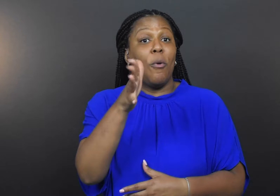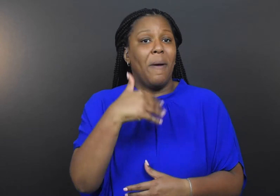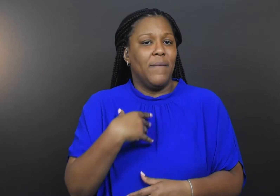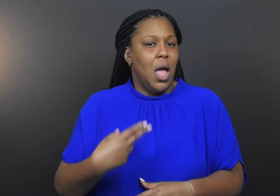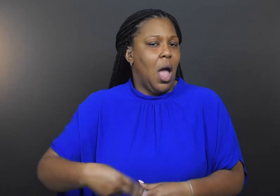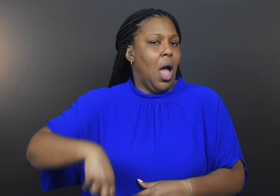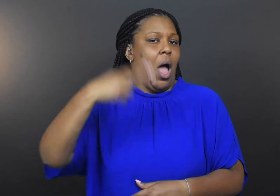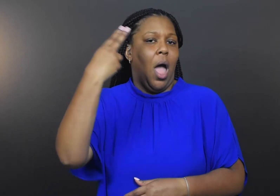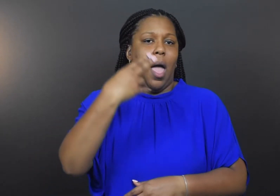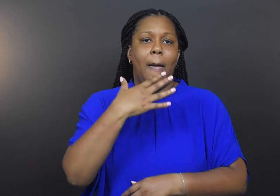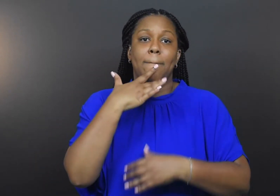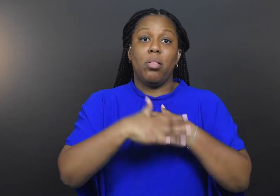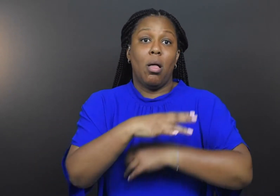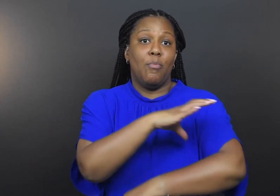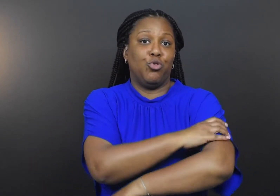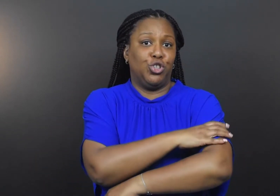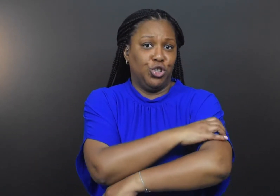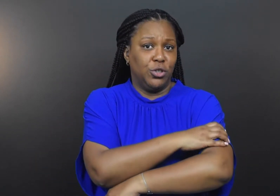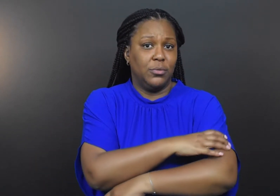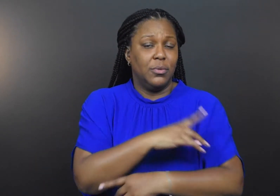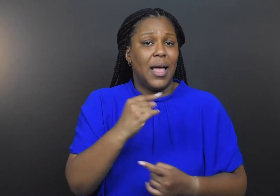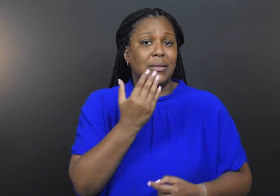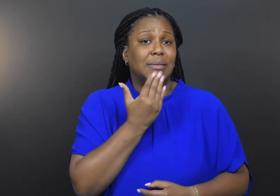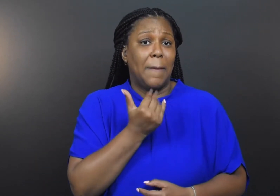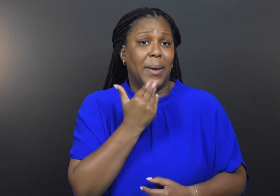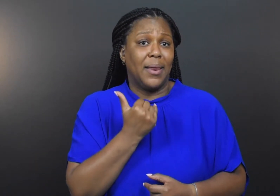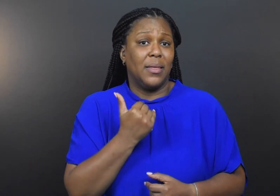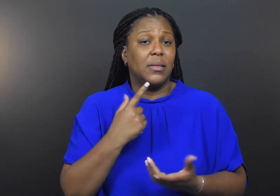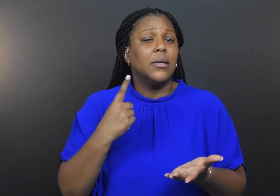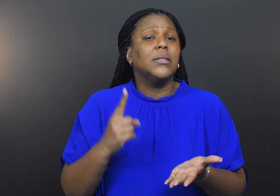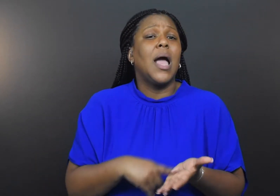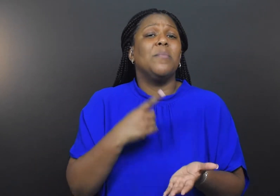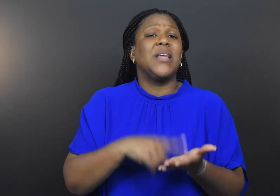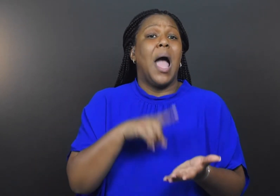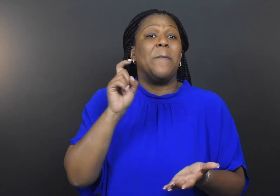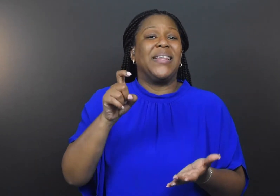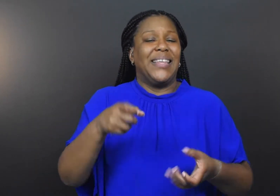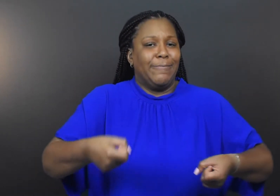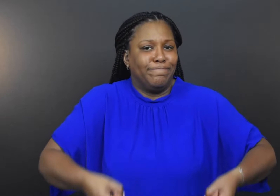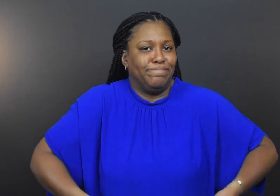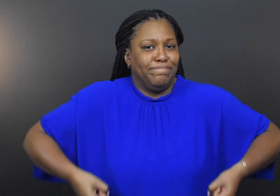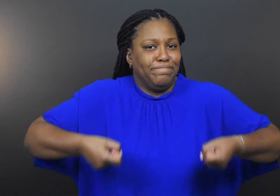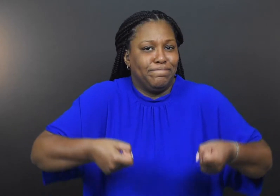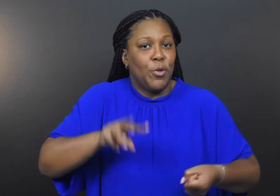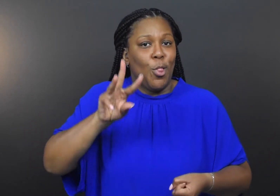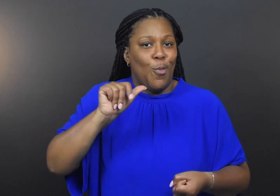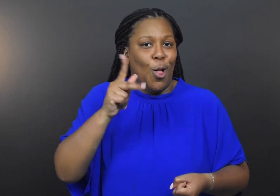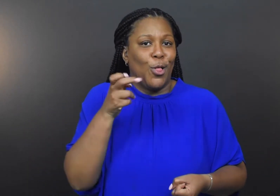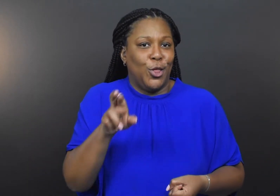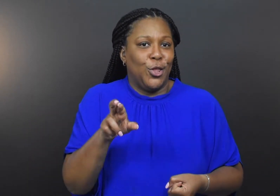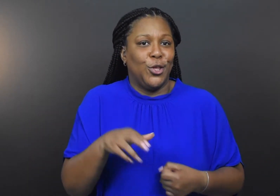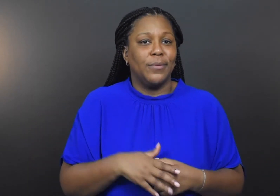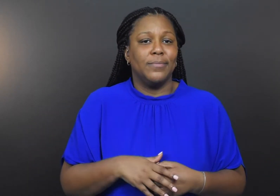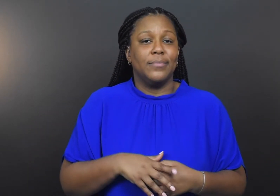blood pressure and diabetes and sometimes needs a walker, and Marjorie’s husband drives a truck.”